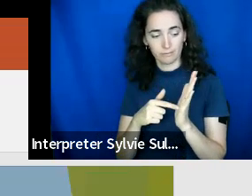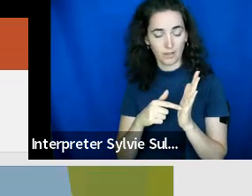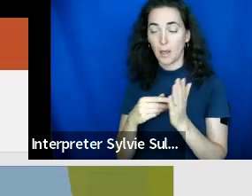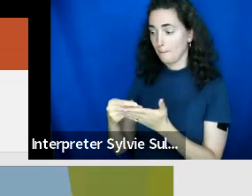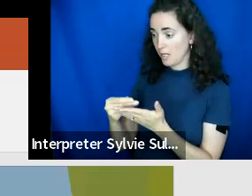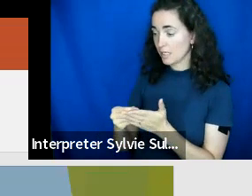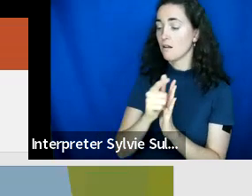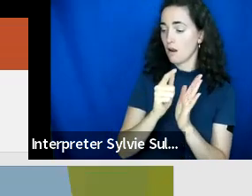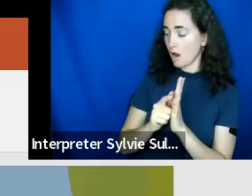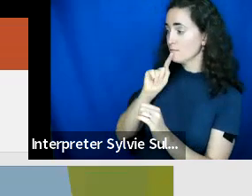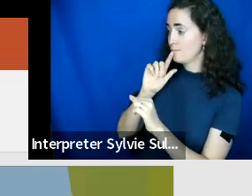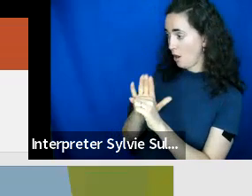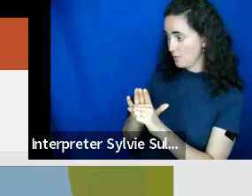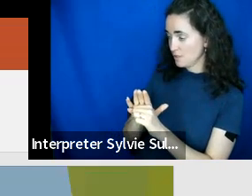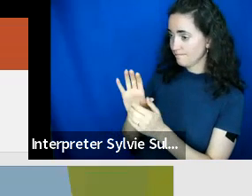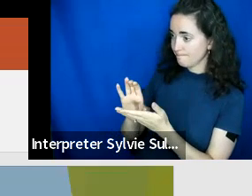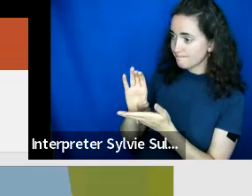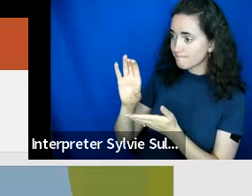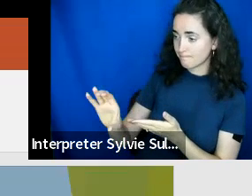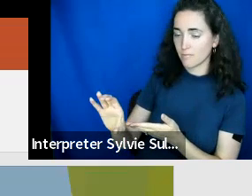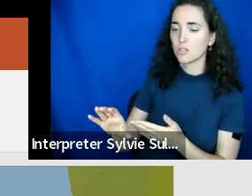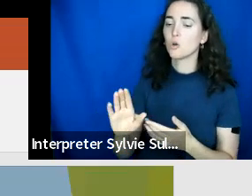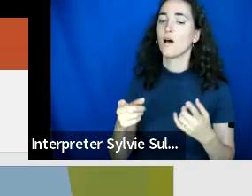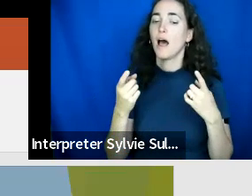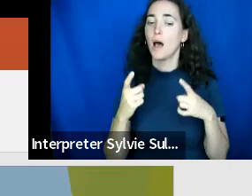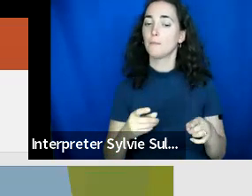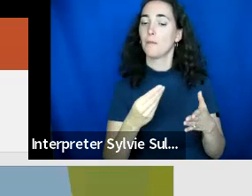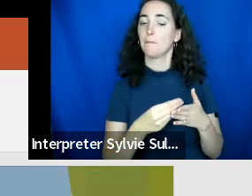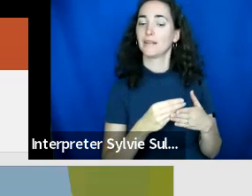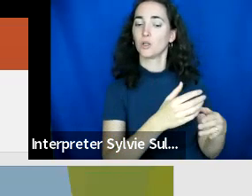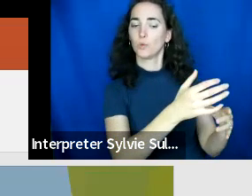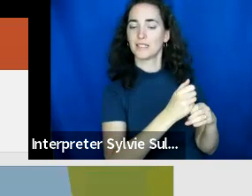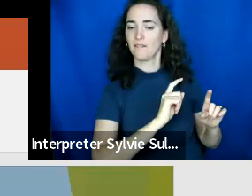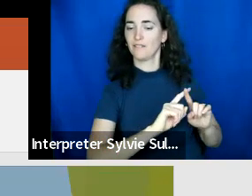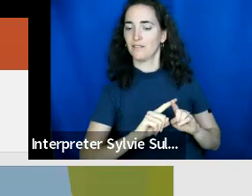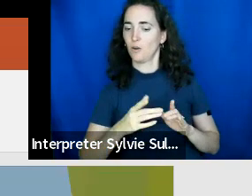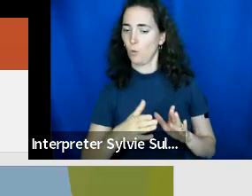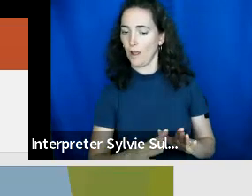And so there's different ways that money comes in when we sell an O.